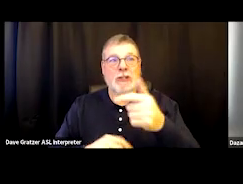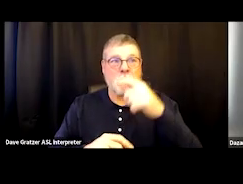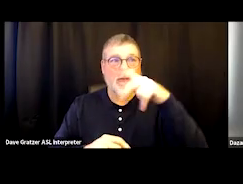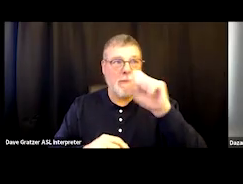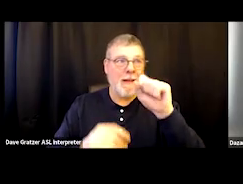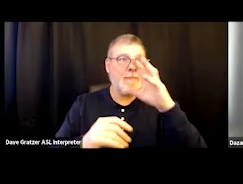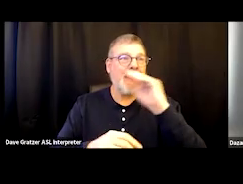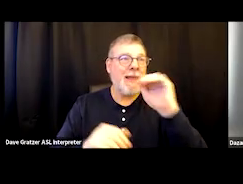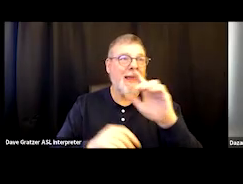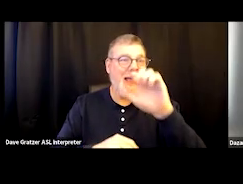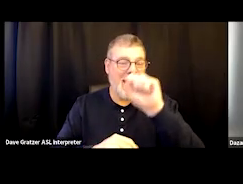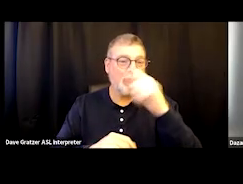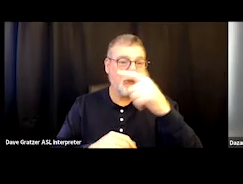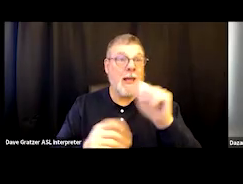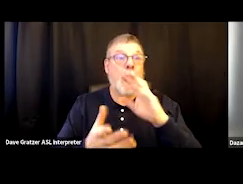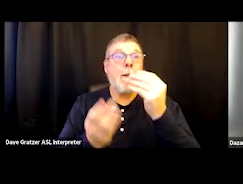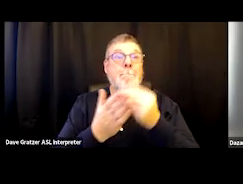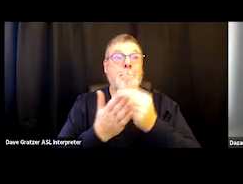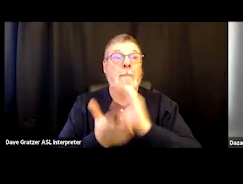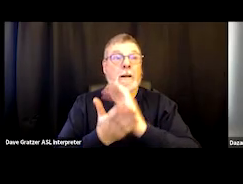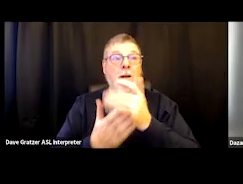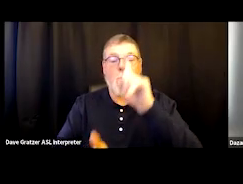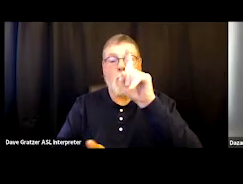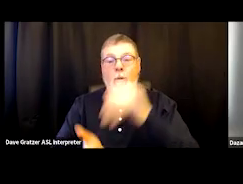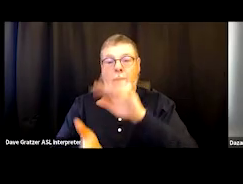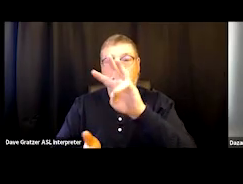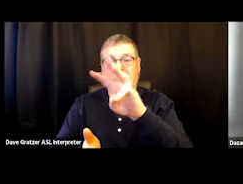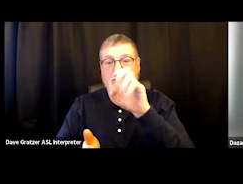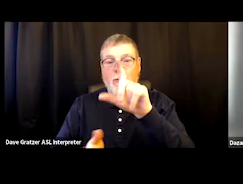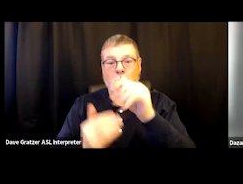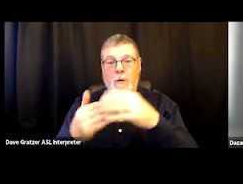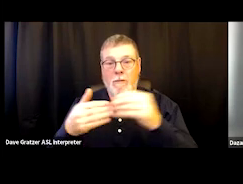which has a monetary amount of $1,620 for 2025.